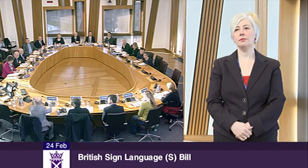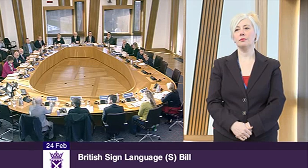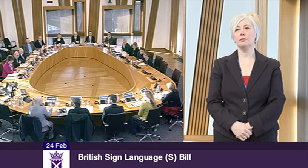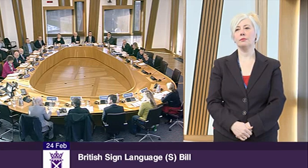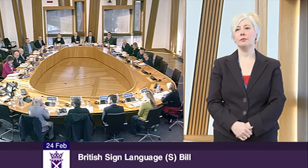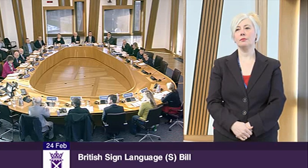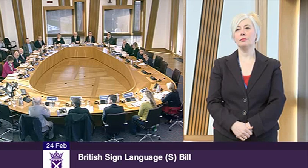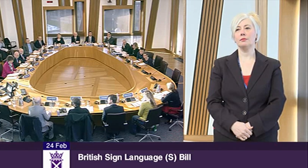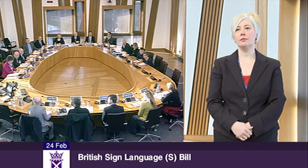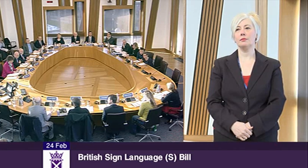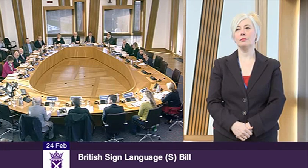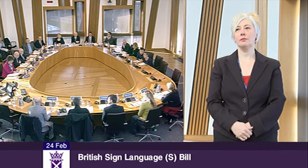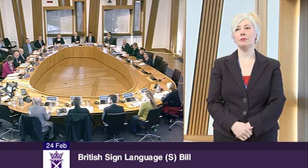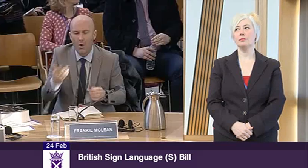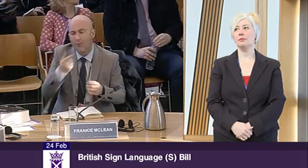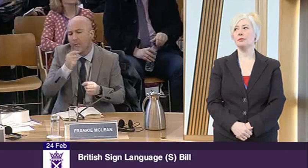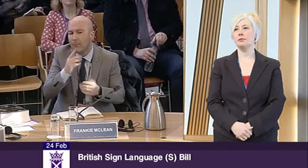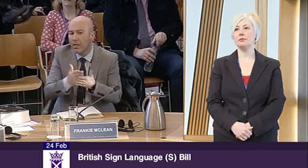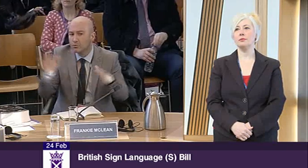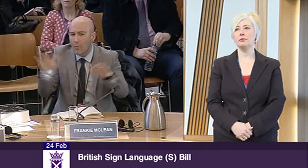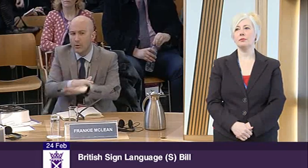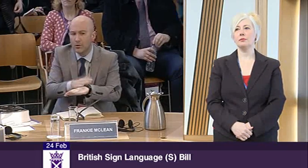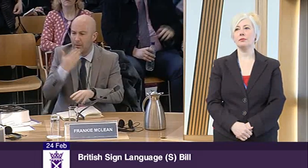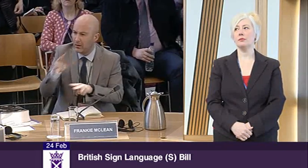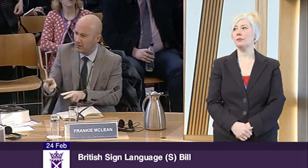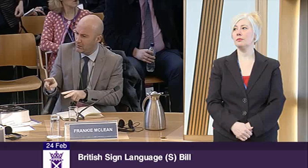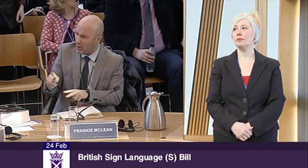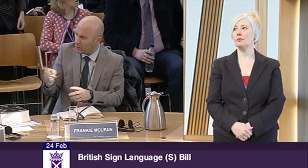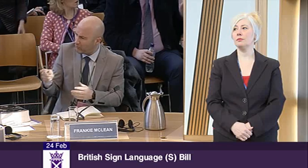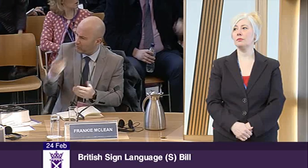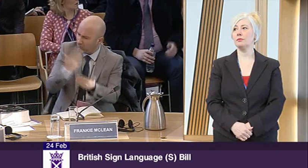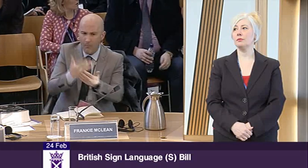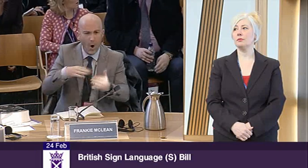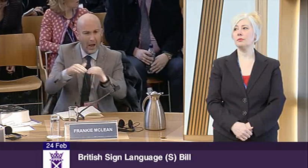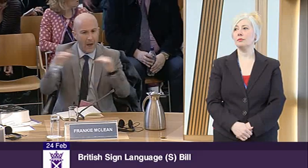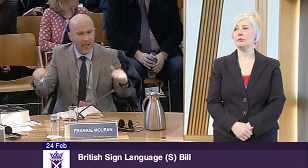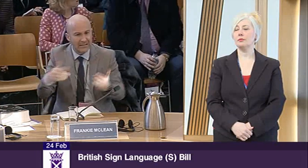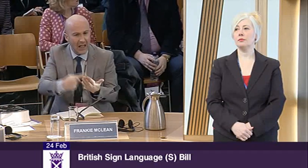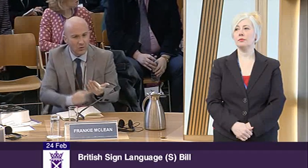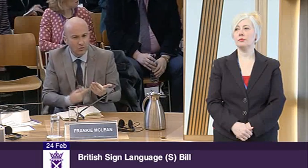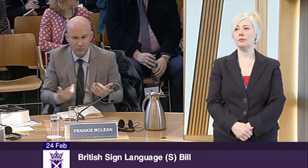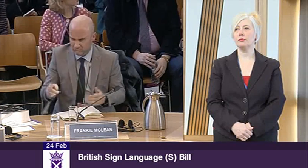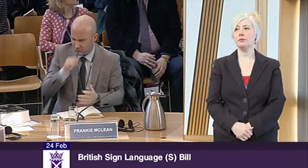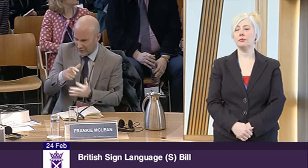that there are a variety of disabilities out there, but we do not consider ourselves disabled.